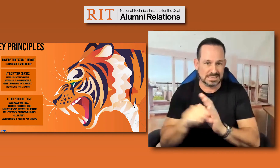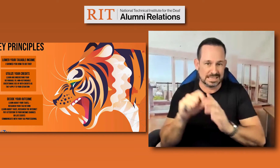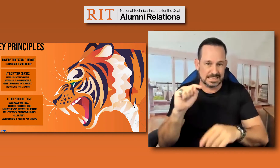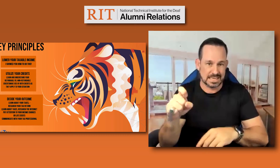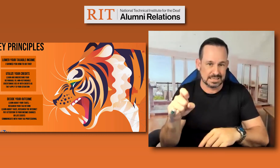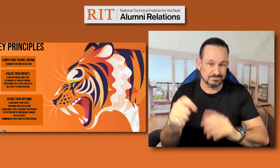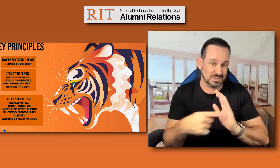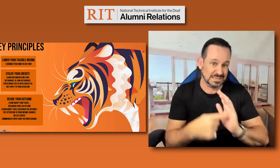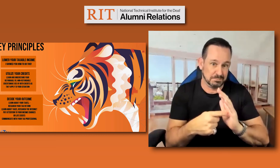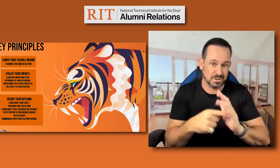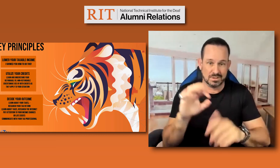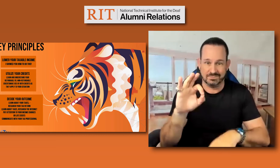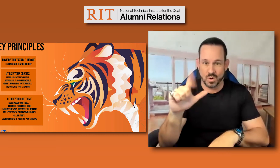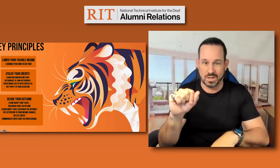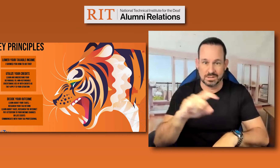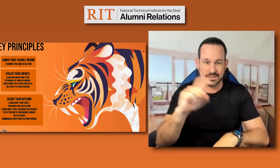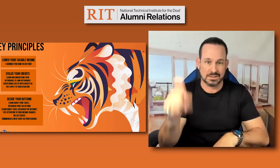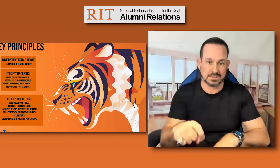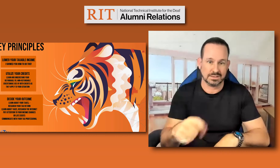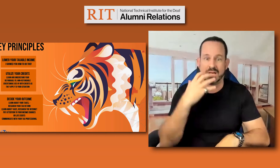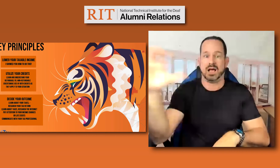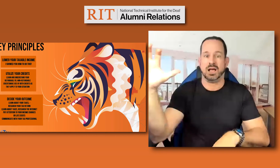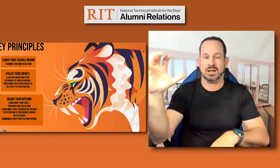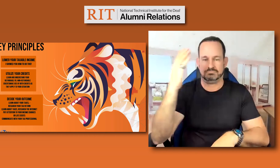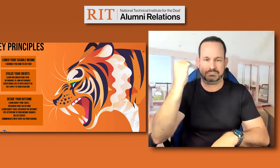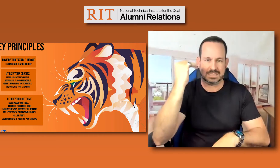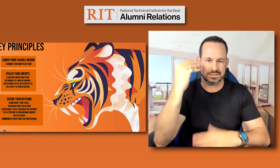Learn how to reduce your tax.